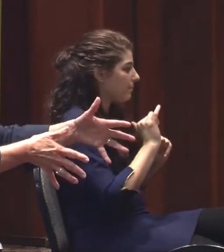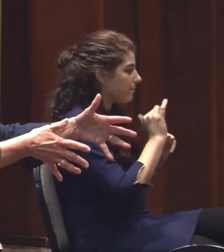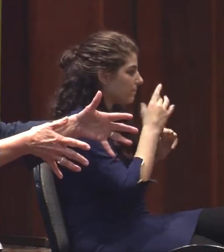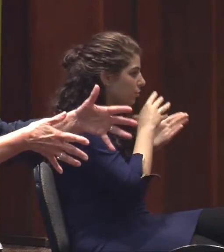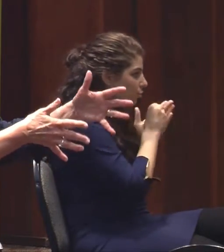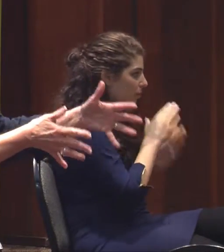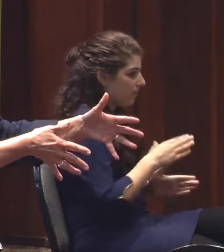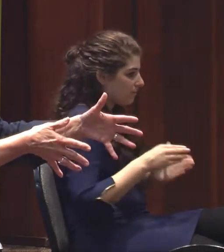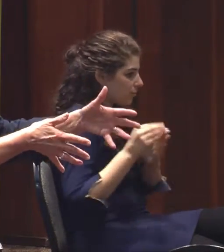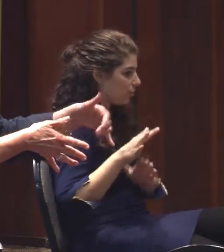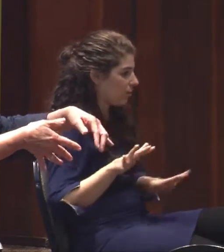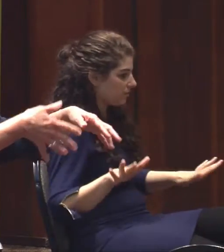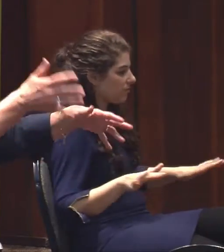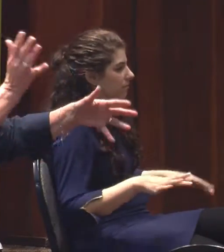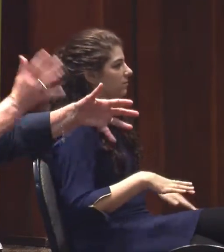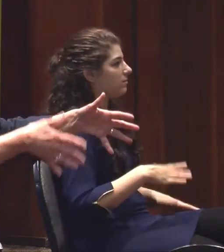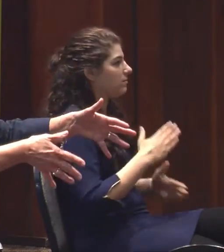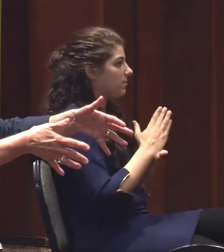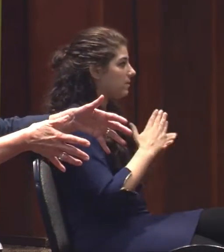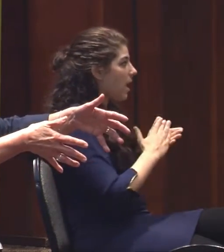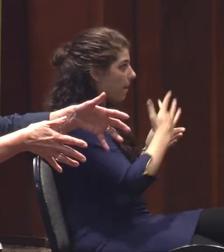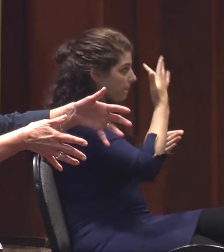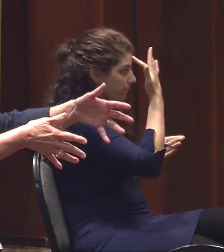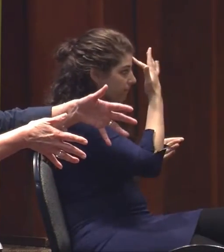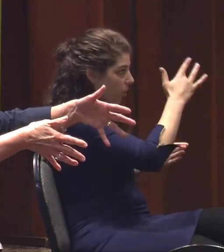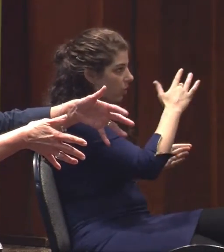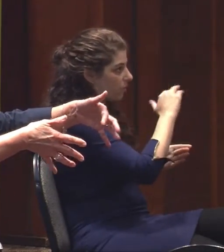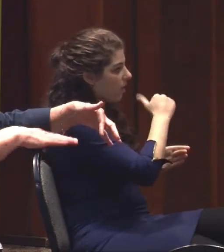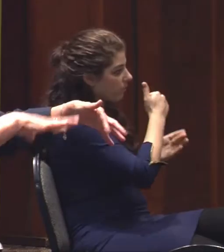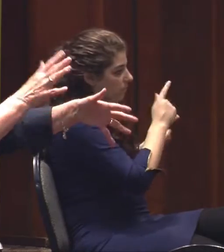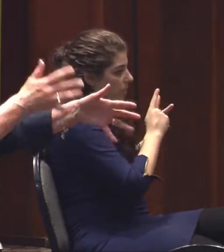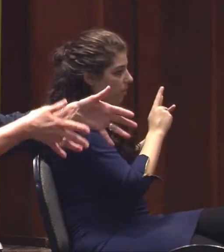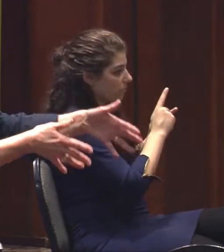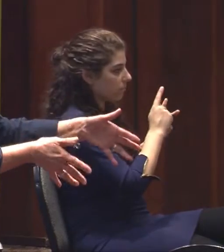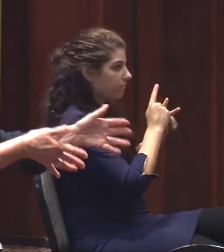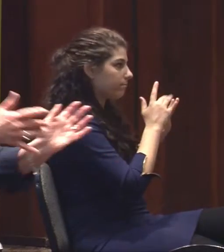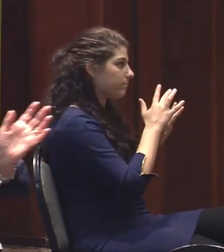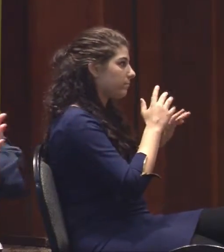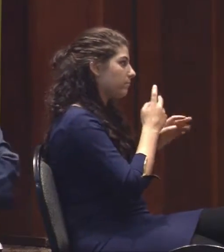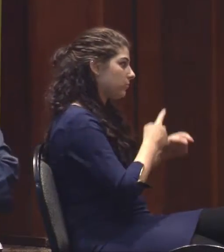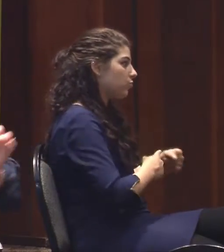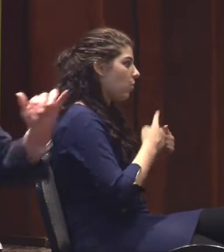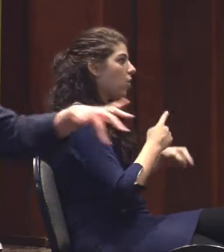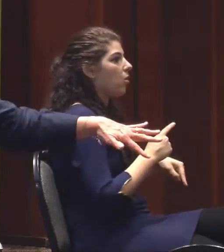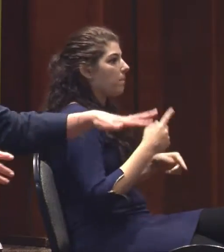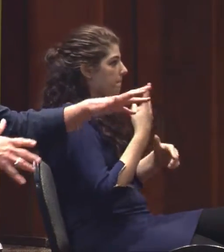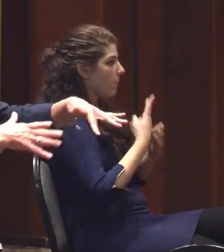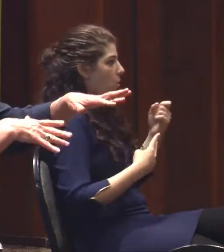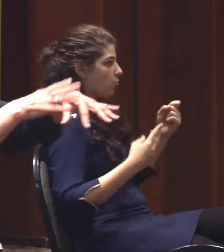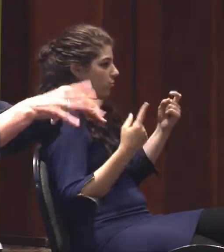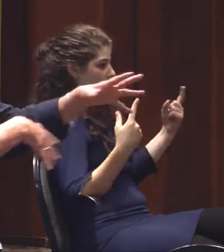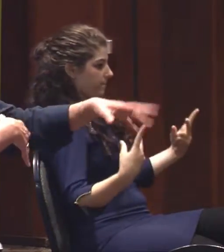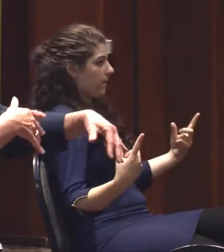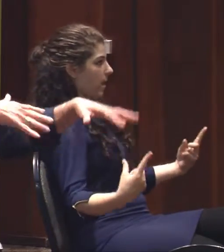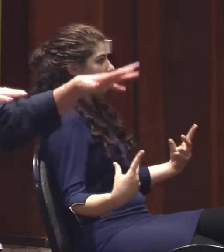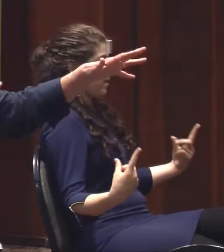Some high, really high scoring kids and some medium and low. It was a mix.